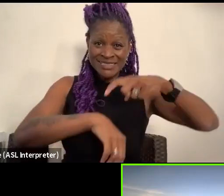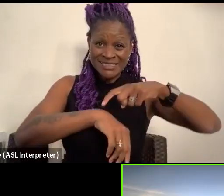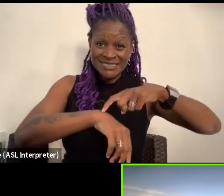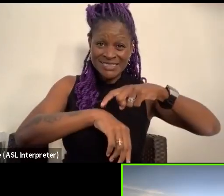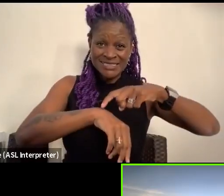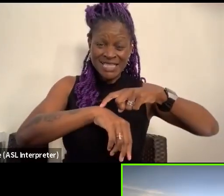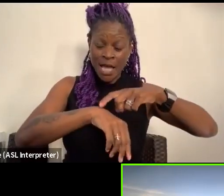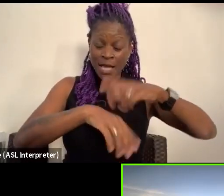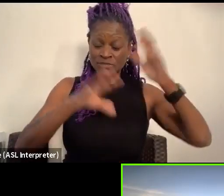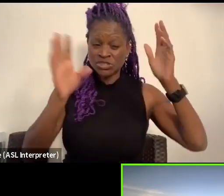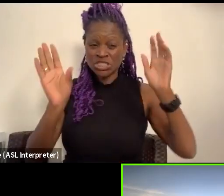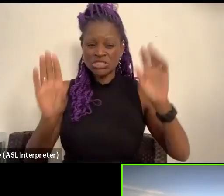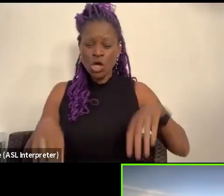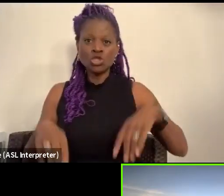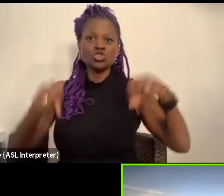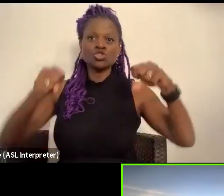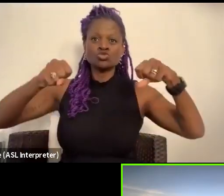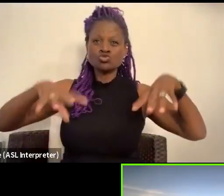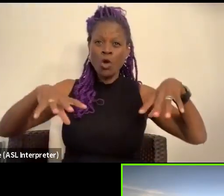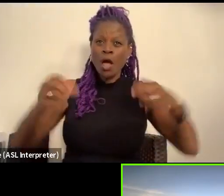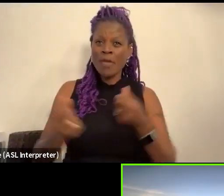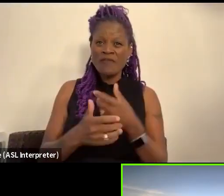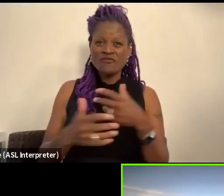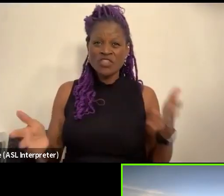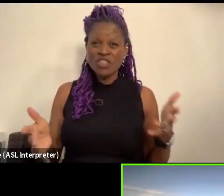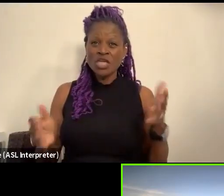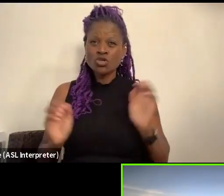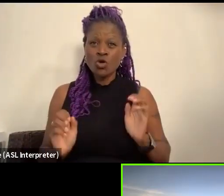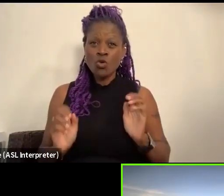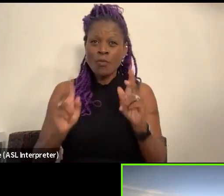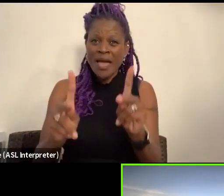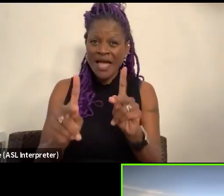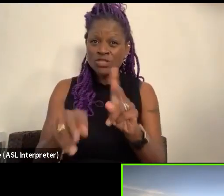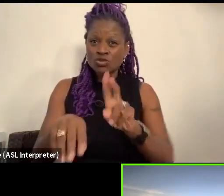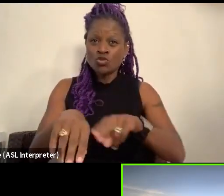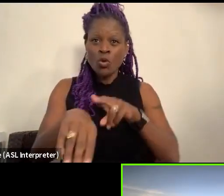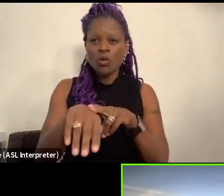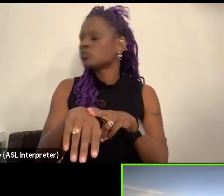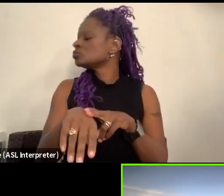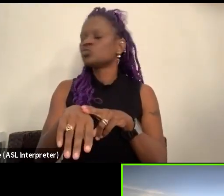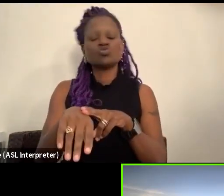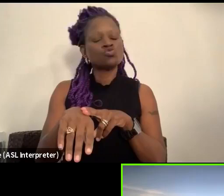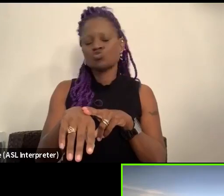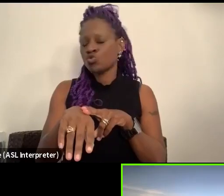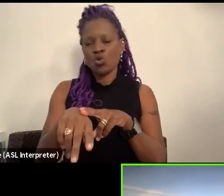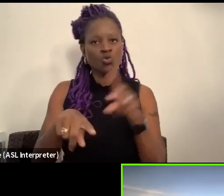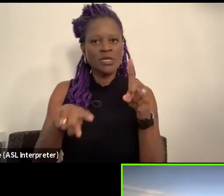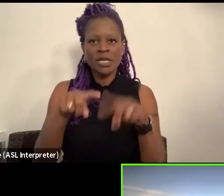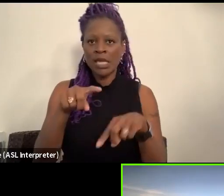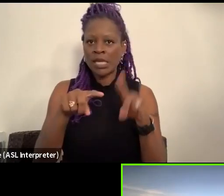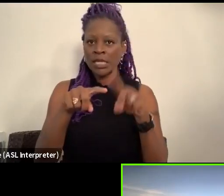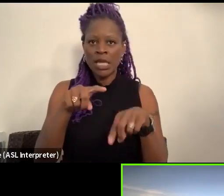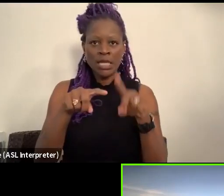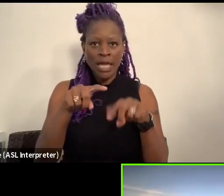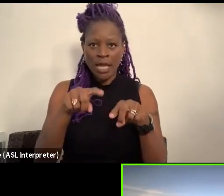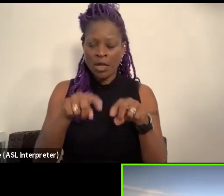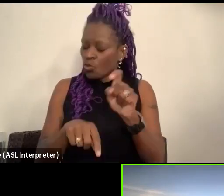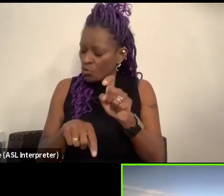In fact, we should continue practicing all of our mitigation measures that have really gotten us quite far here in the last several months.